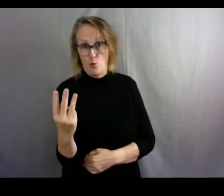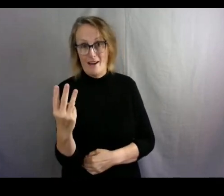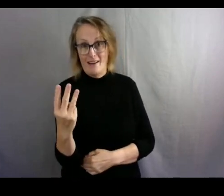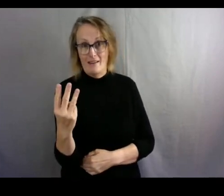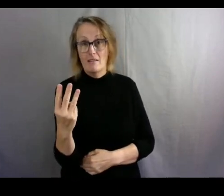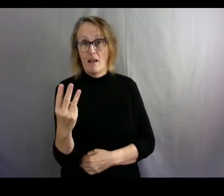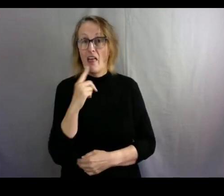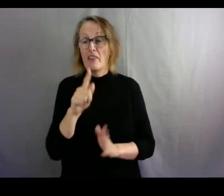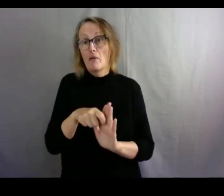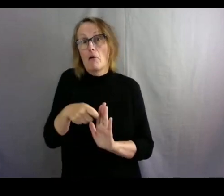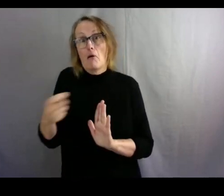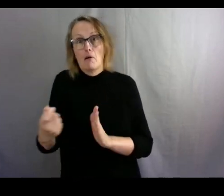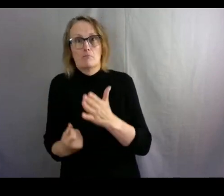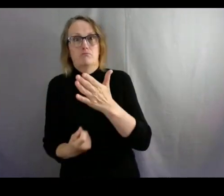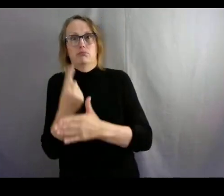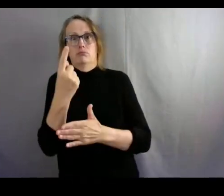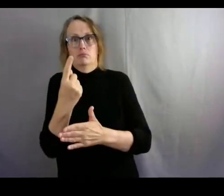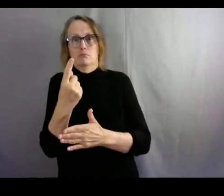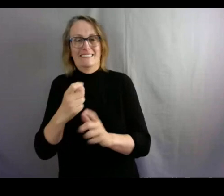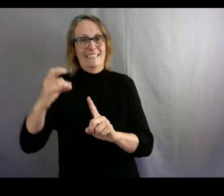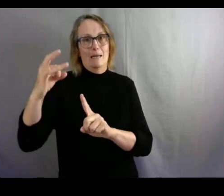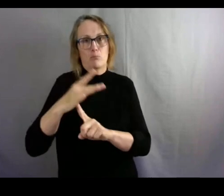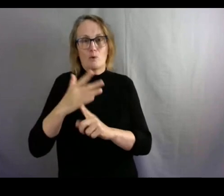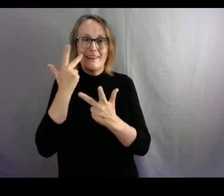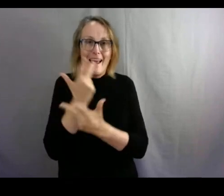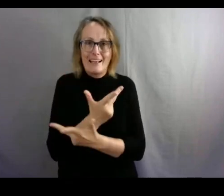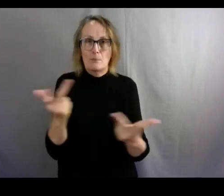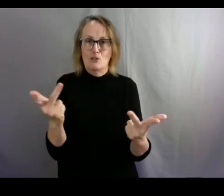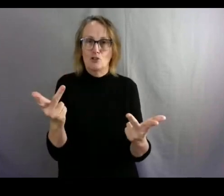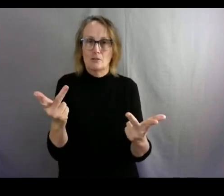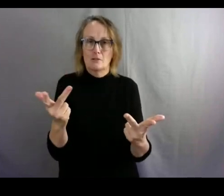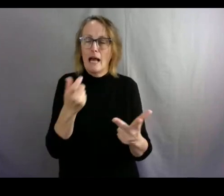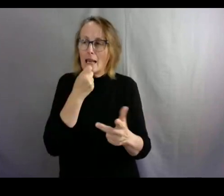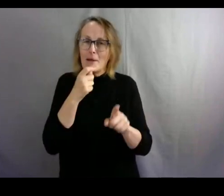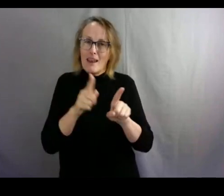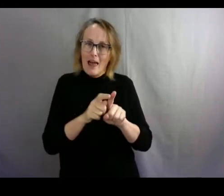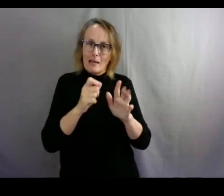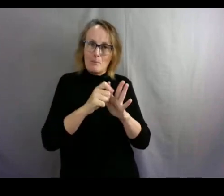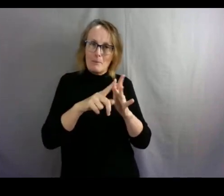at the Salon d'Automne, which was so important for artists like Picasso and Matisse especially, for example.